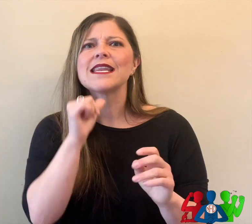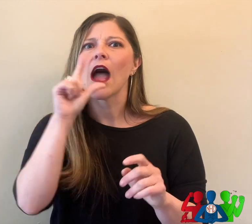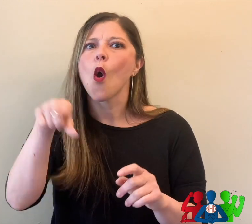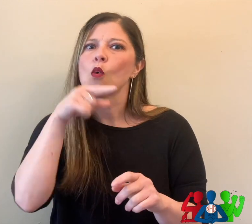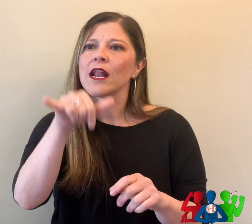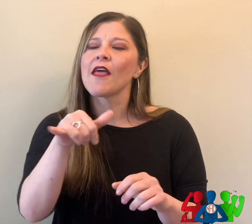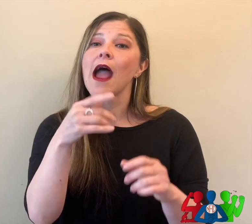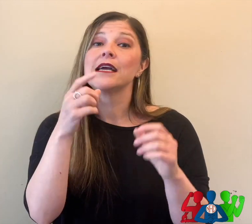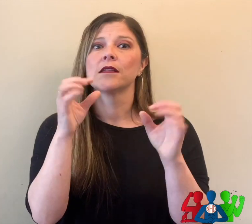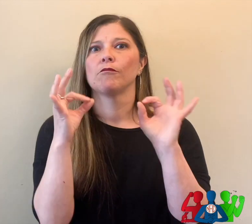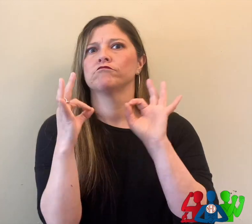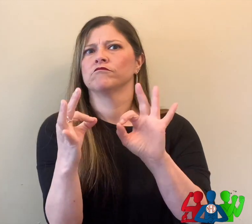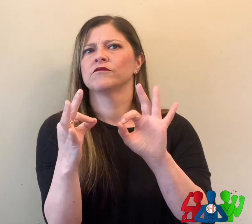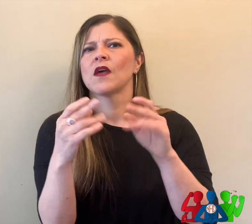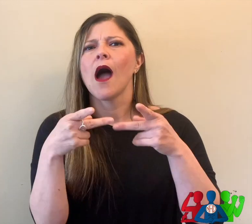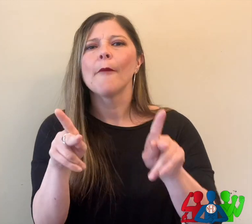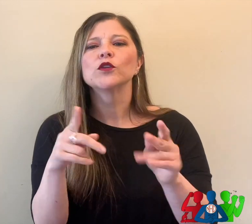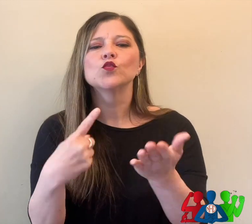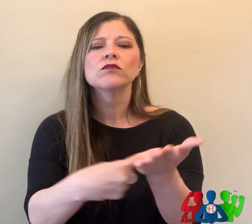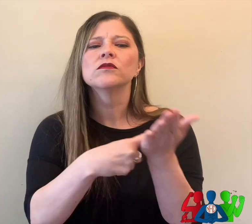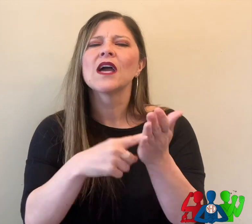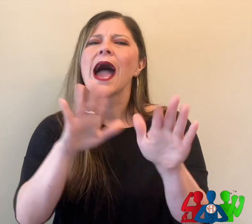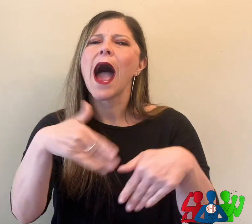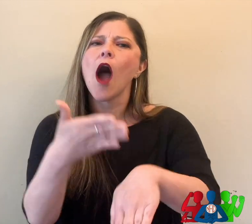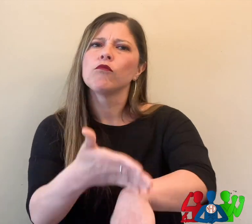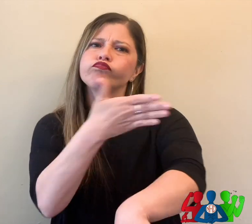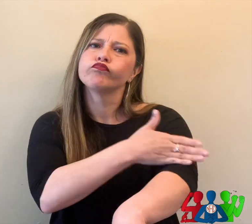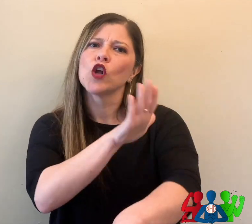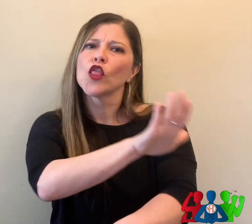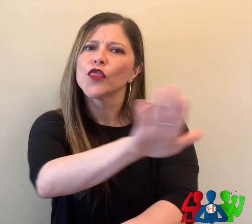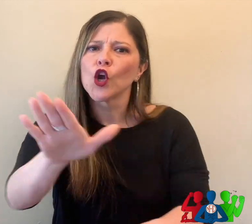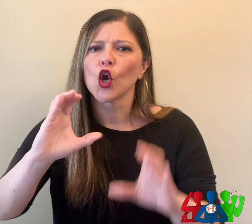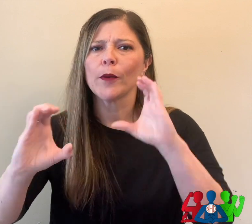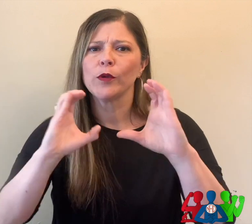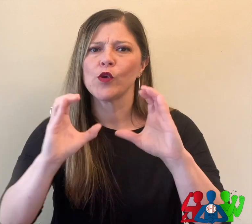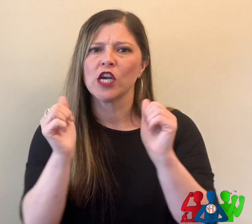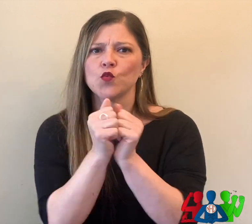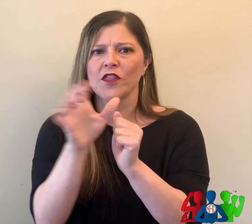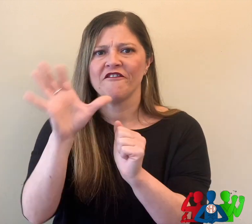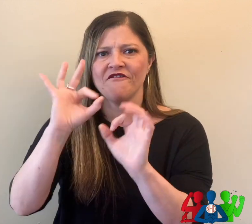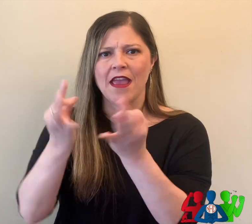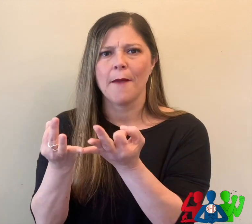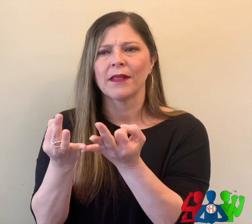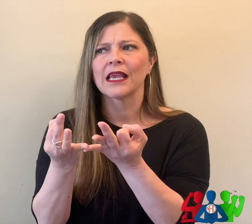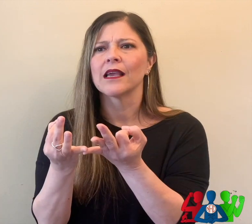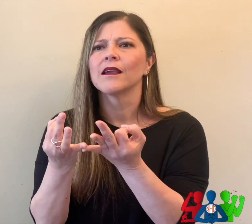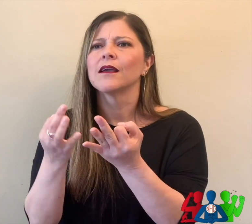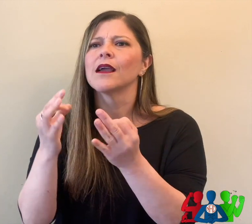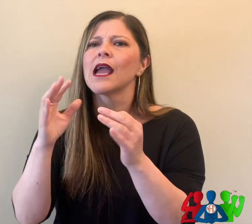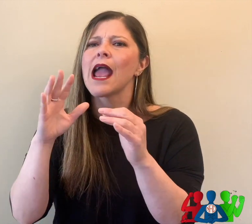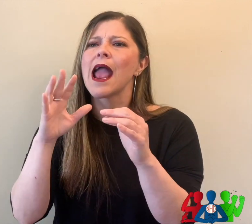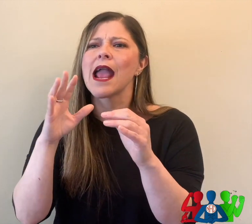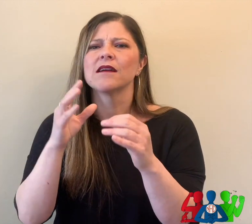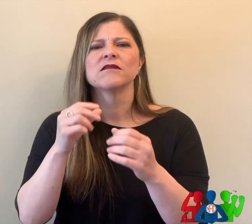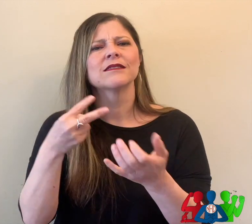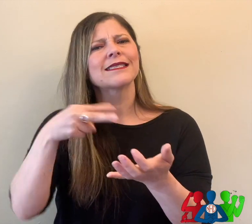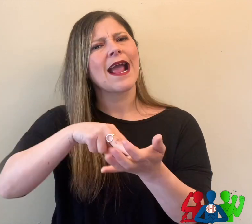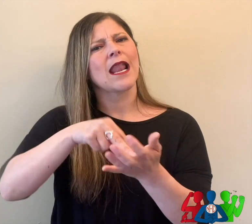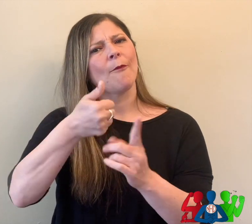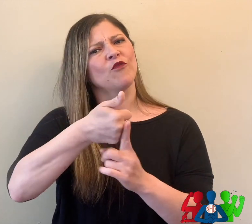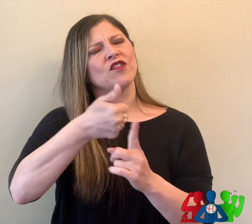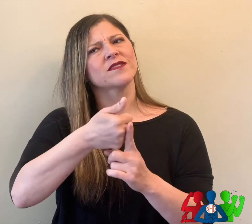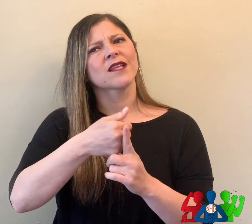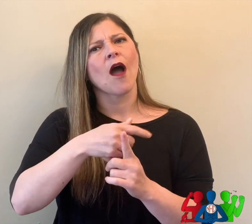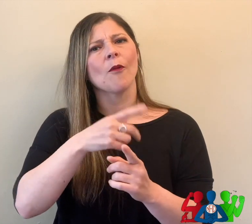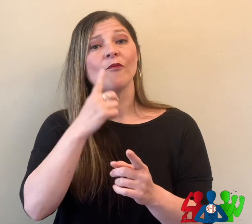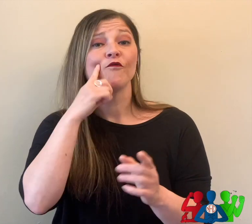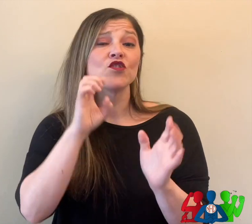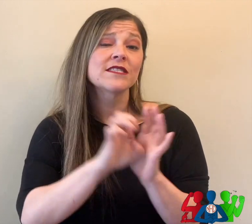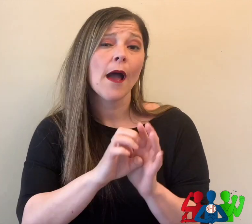what they're going through. This is also an excellent way to discuss ways to improve